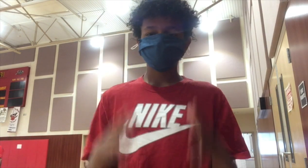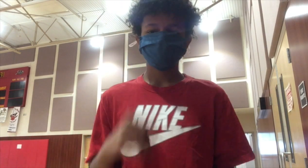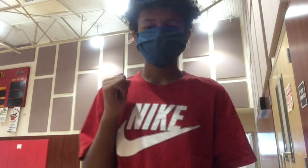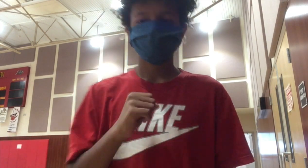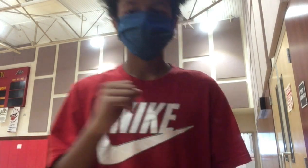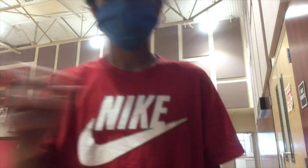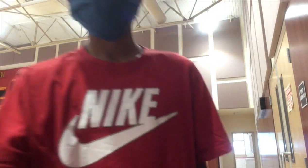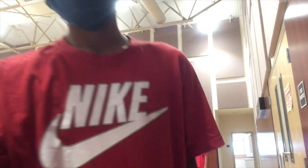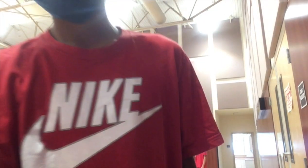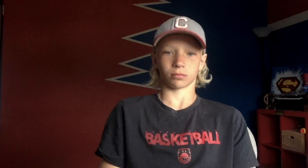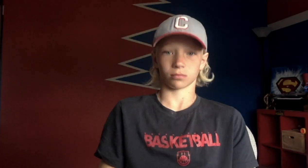I'd like to work as a teacher.